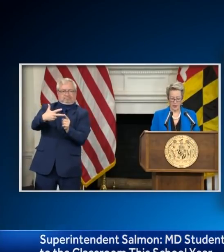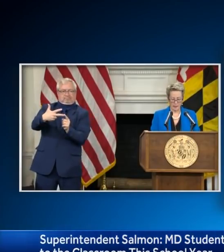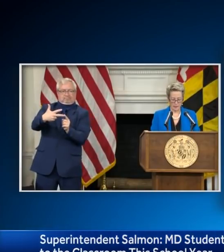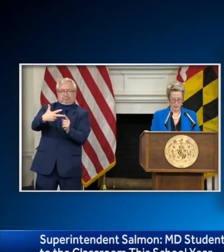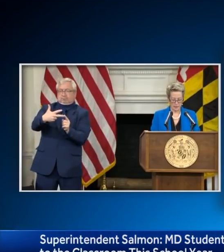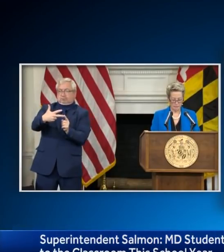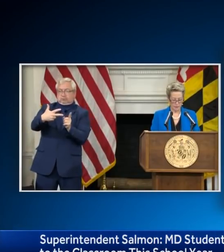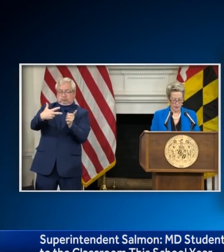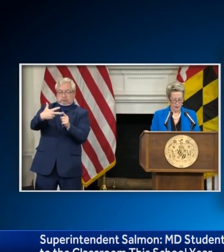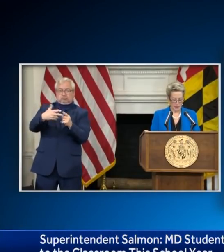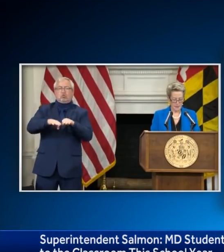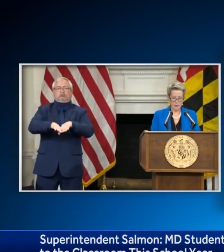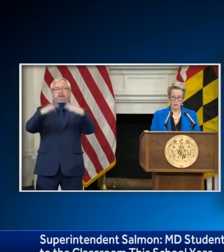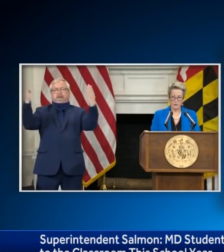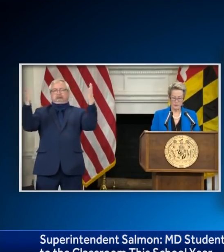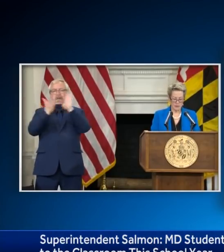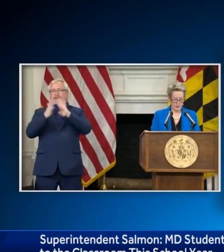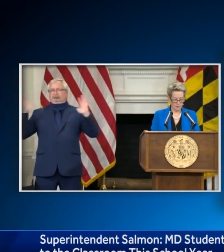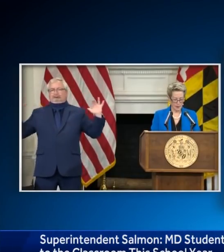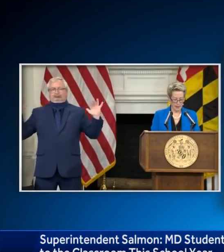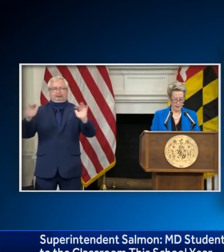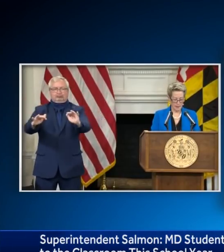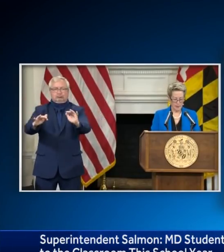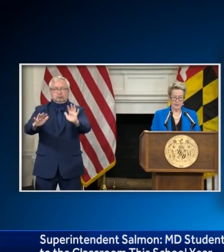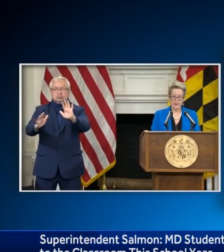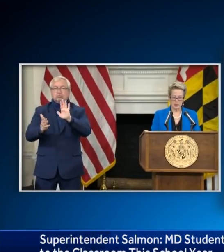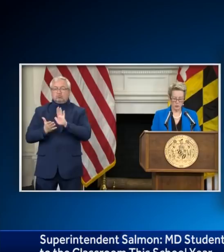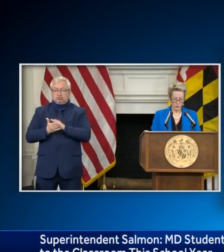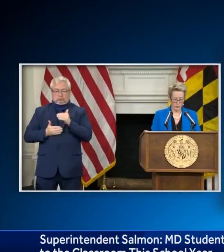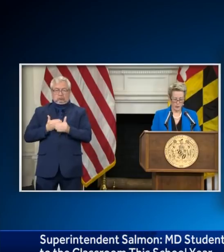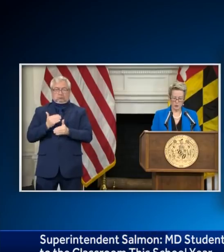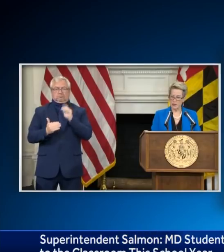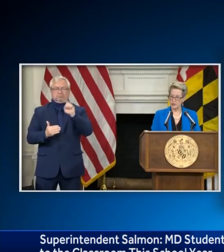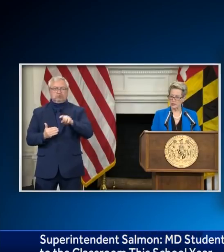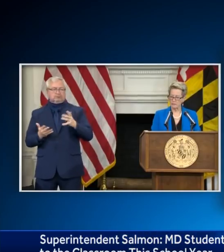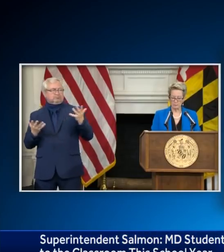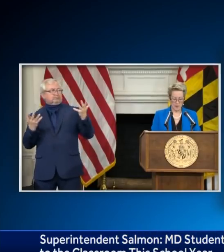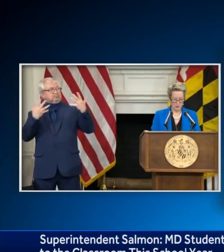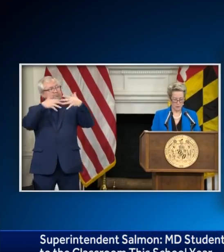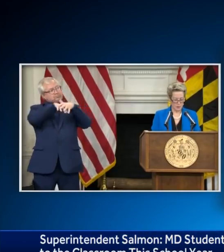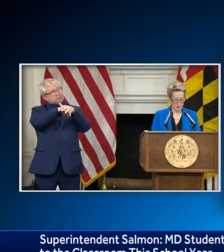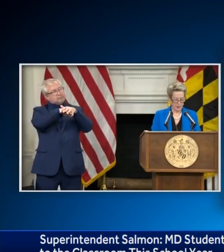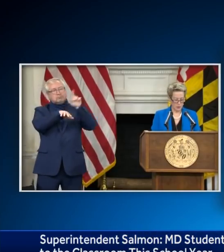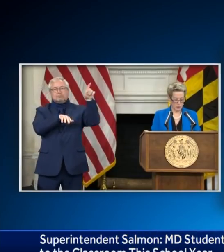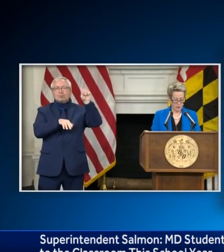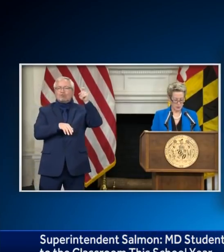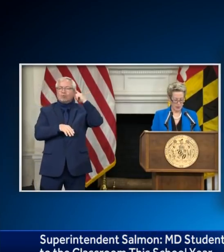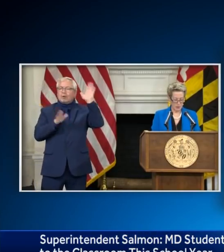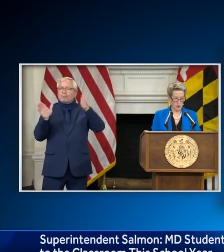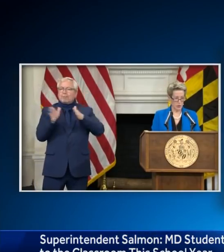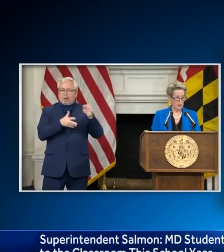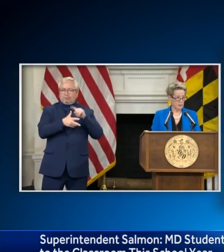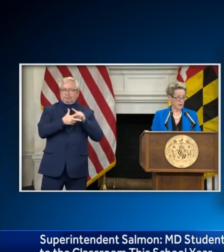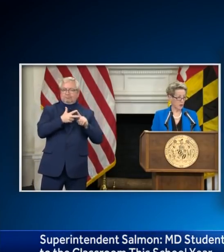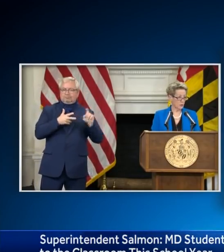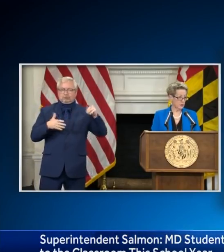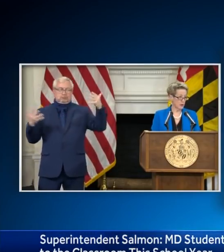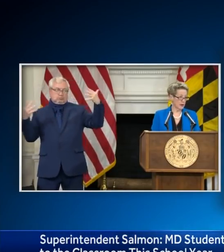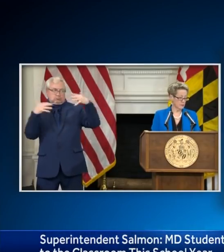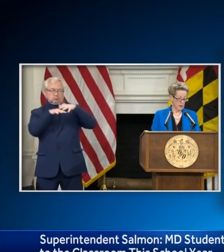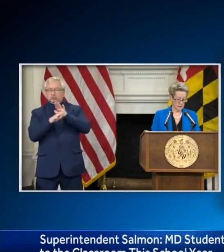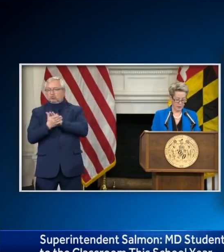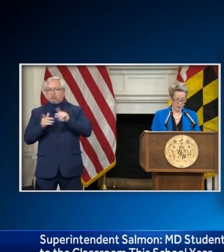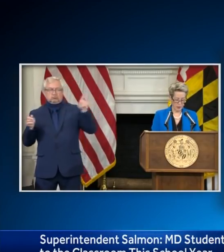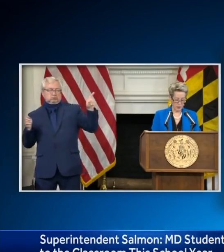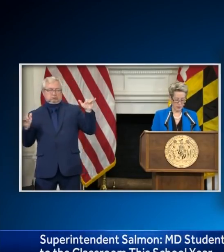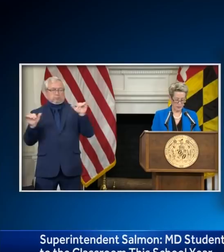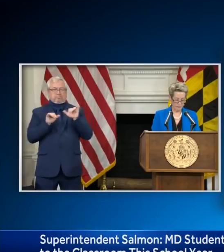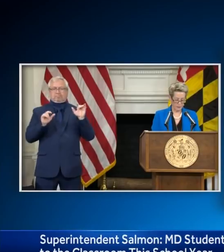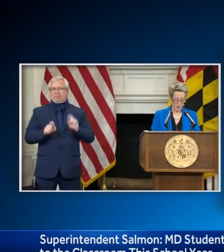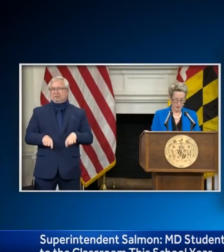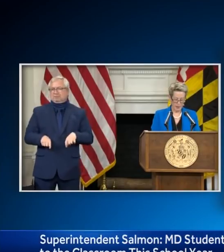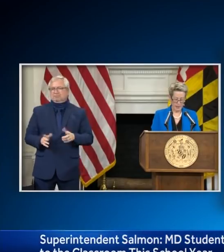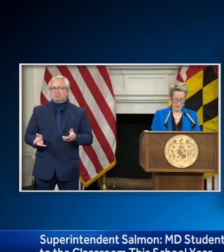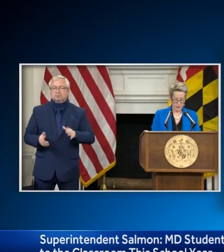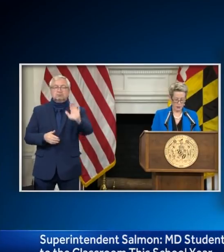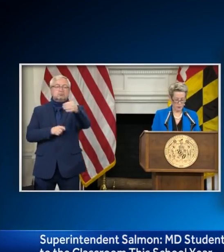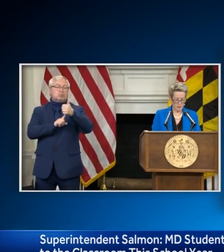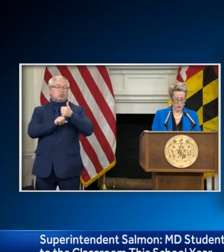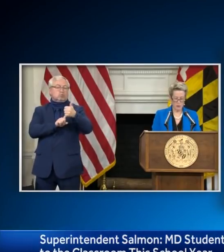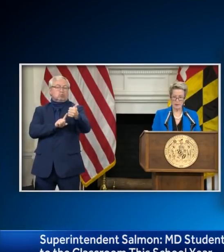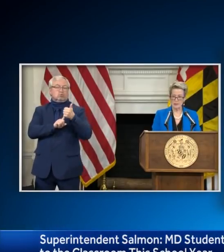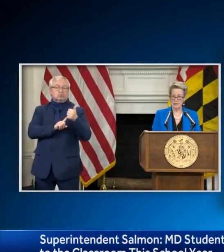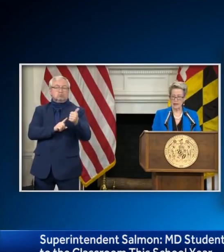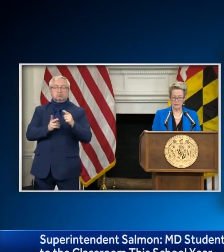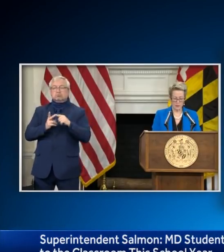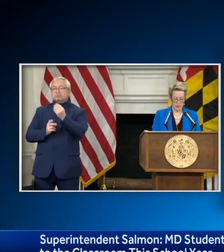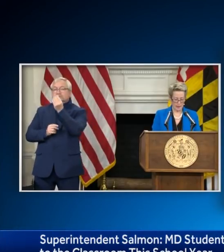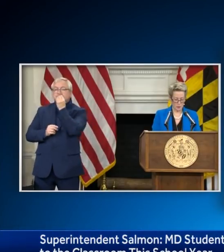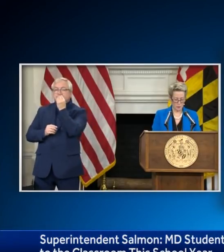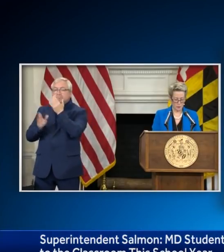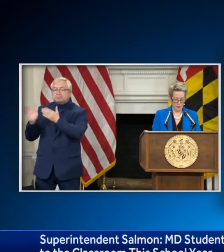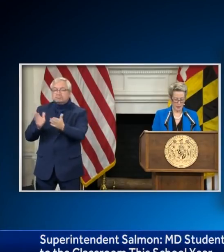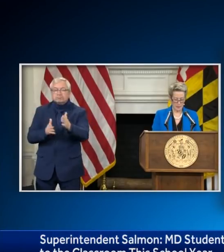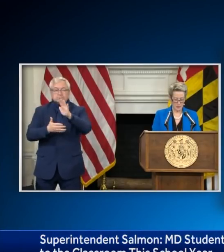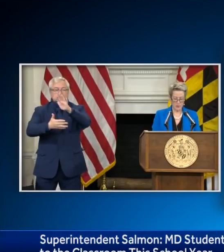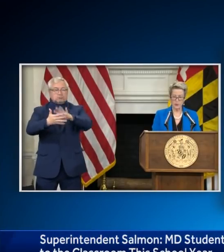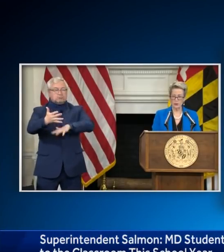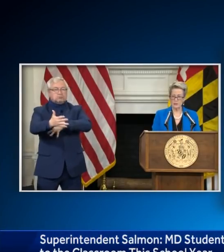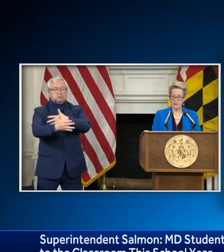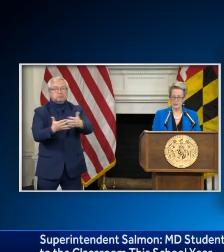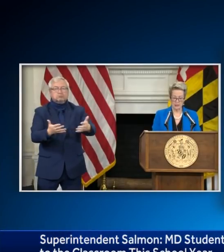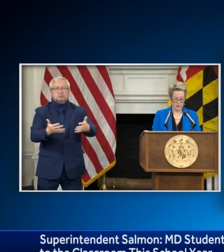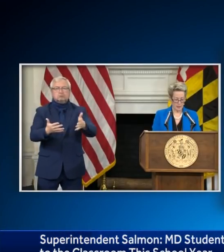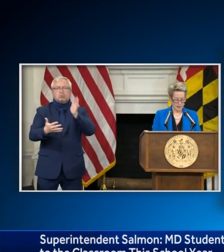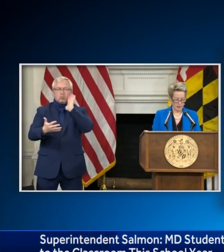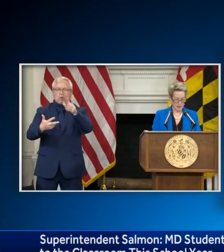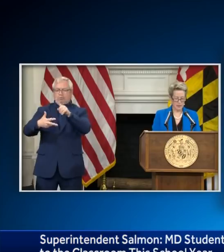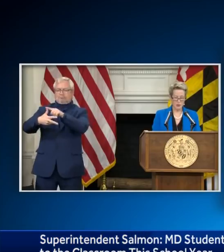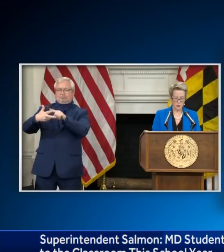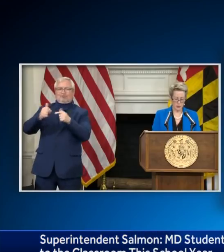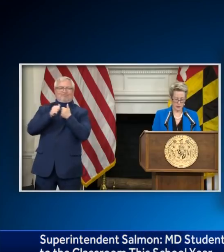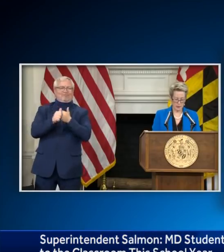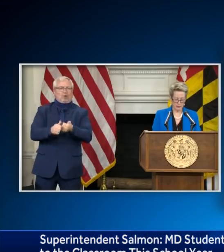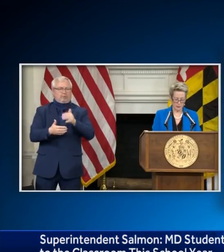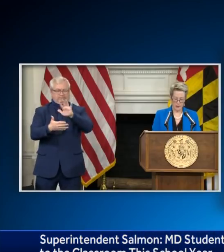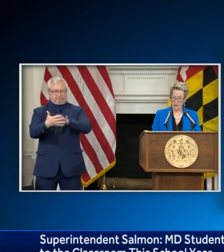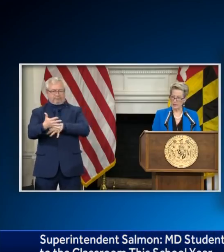SCHOOLS WILL RESTRUCTURE THEIR DAY -- DAY-TO-DAY OPERATIONS TO BE IN CONCERT WITH THE PUBLIC HEALTH GUIDANCE, SCHEDULE FOR MEALS AND TRANSPORTATION MAY ALL REQUIRE MODIFICATIONS.